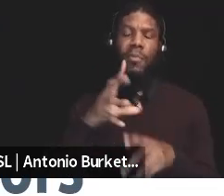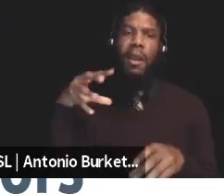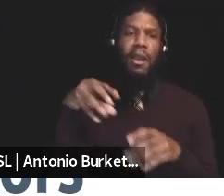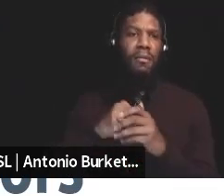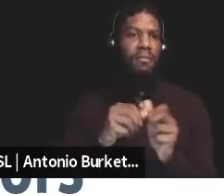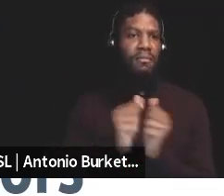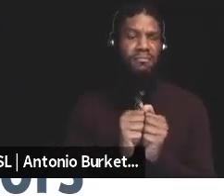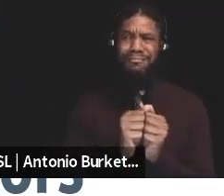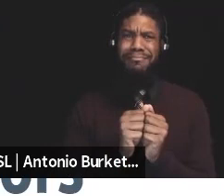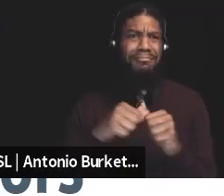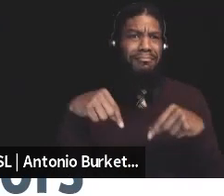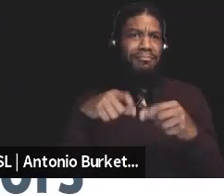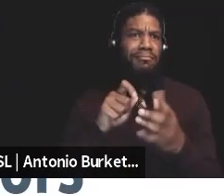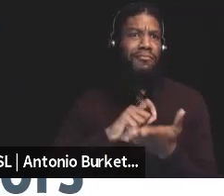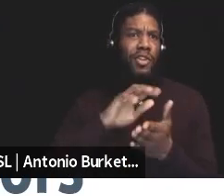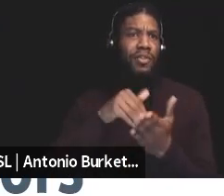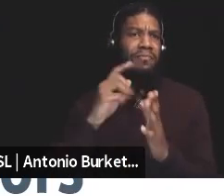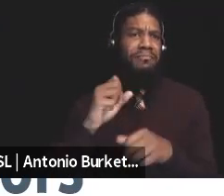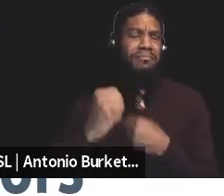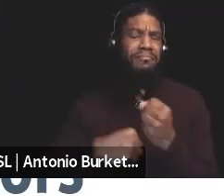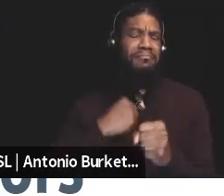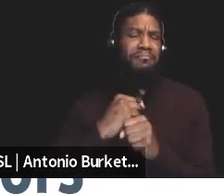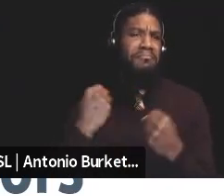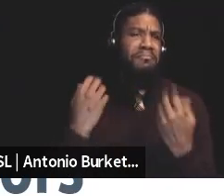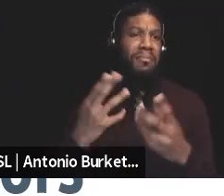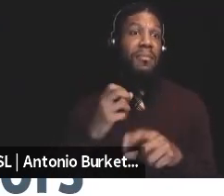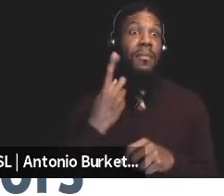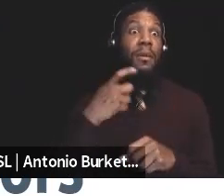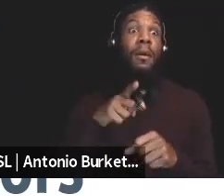for years, but they became even more important during the pandemic. It was really highlighted